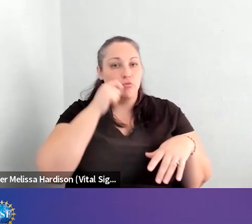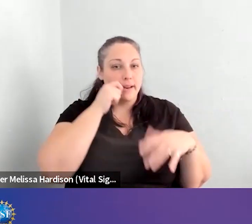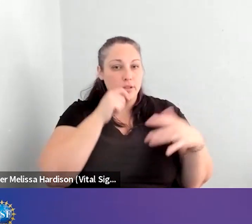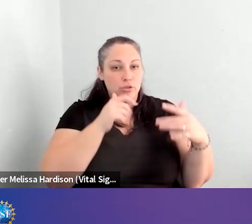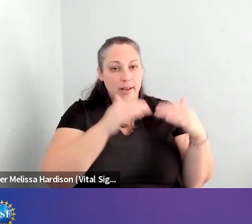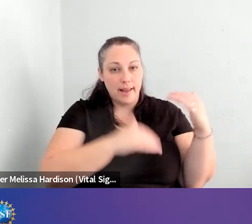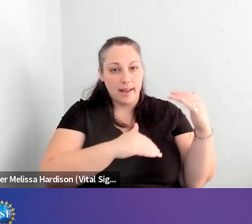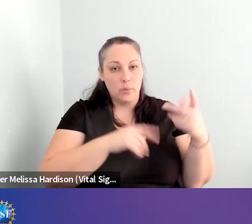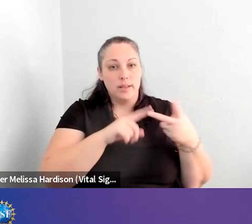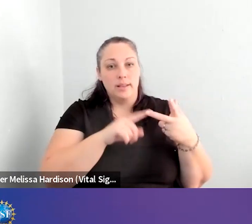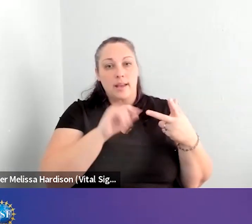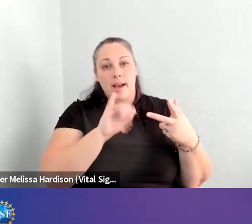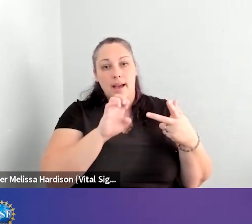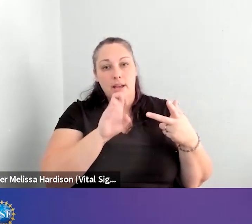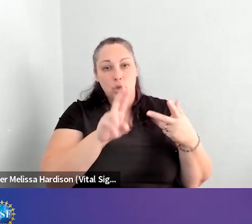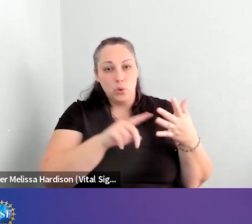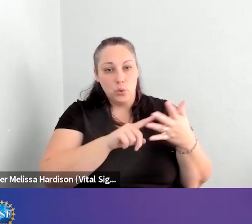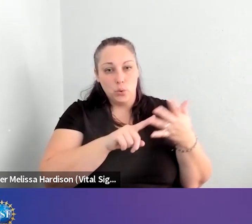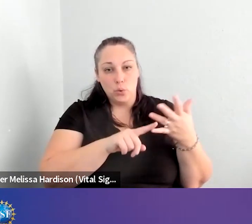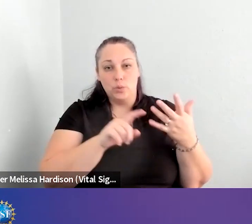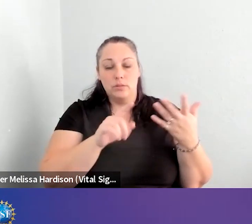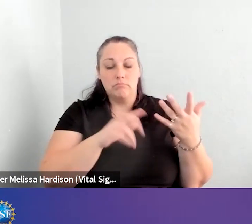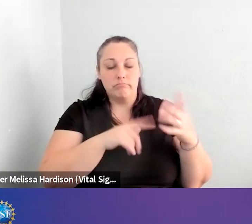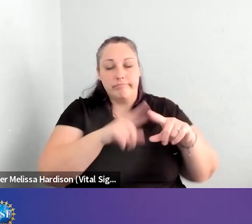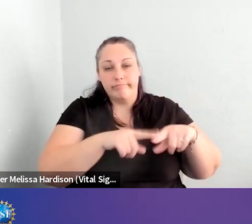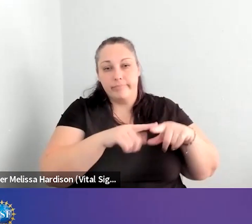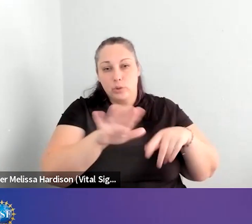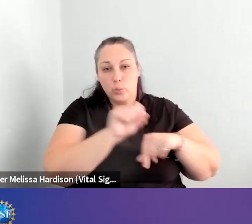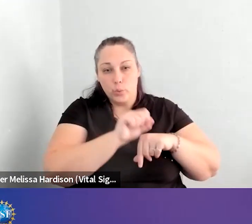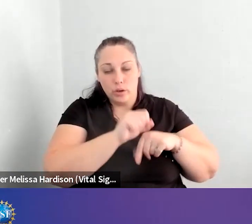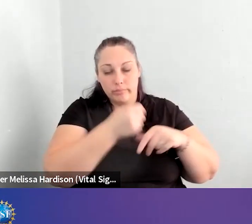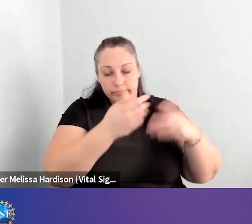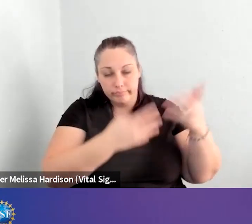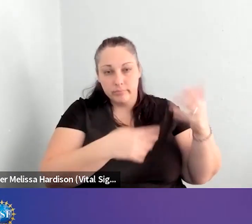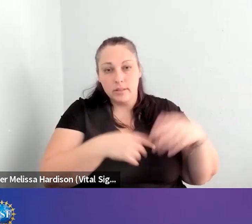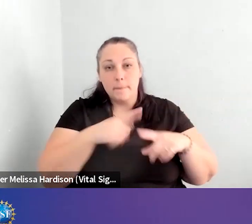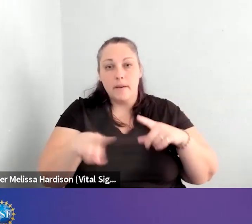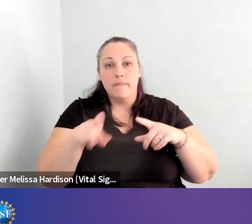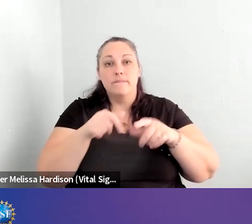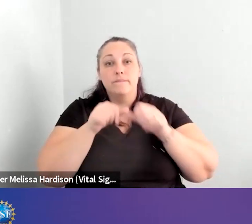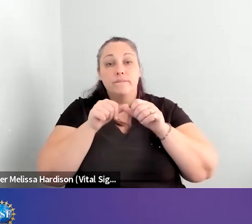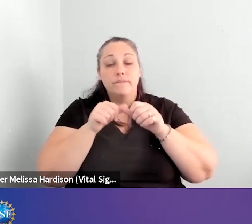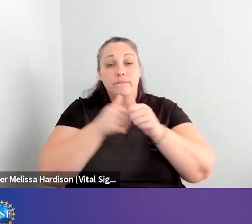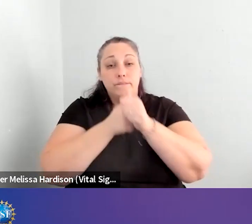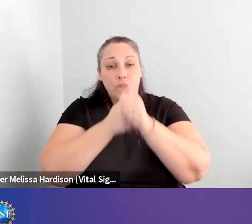depending on what your work is, et cetera, et cetera, on and on. But follow the CAREER deadlines, and feel free to reach